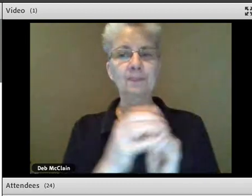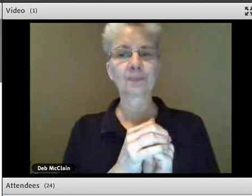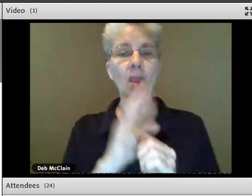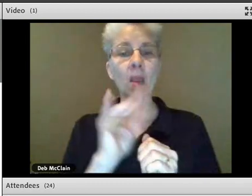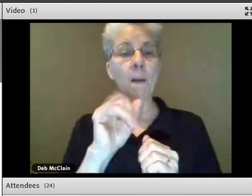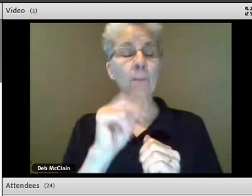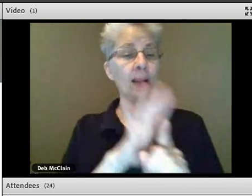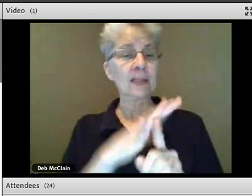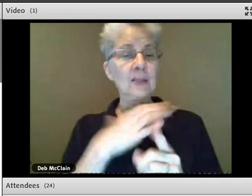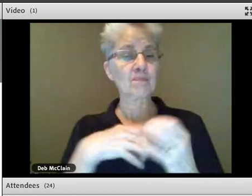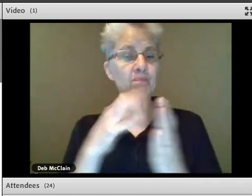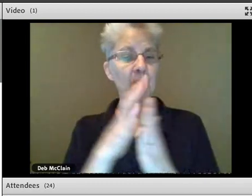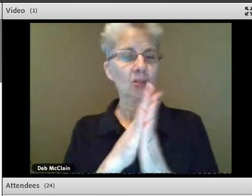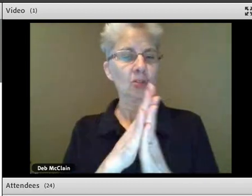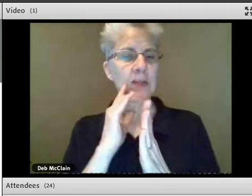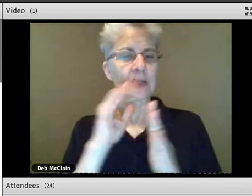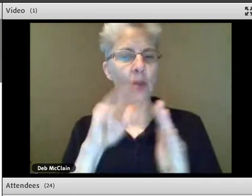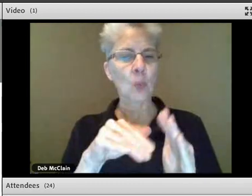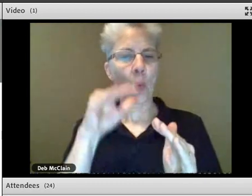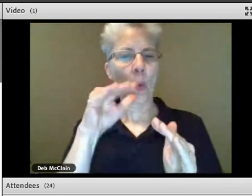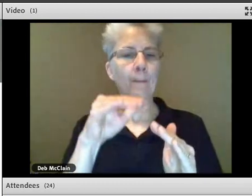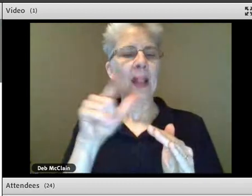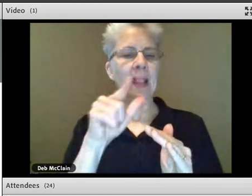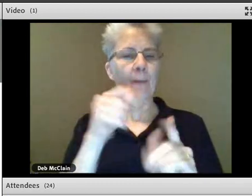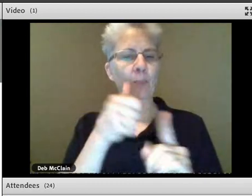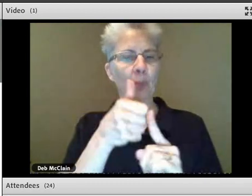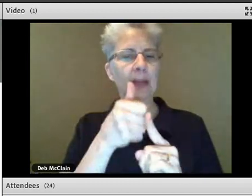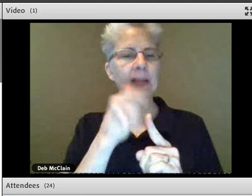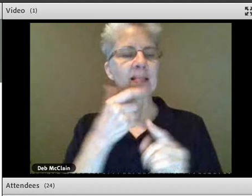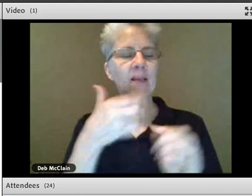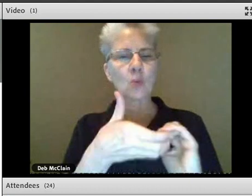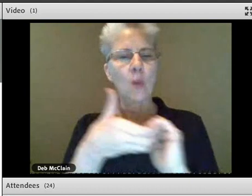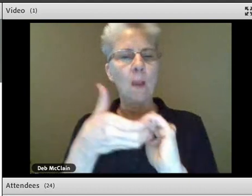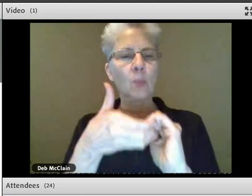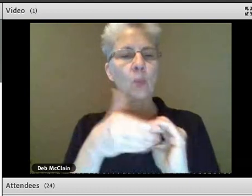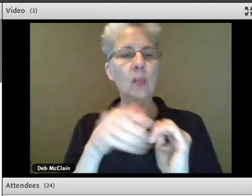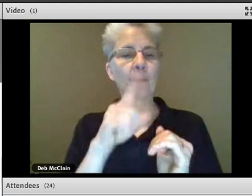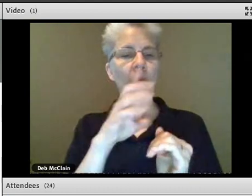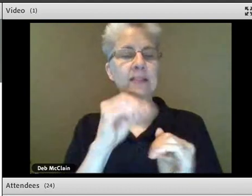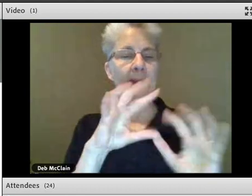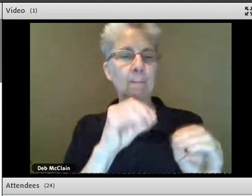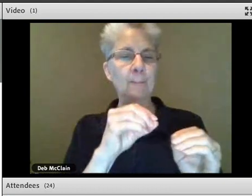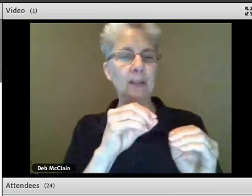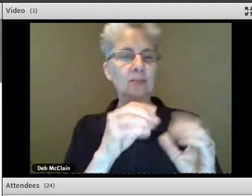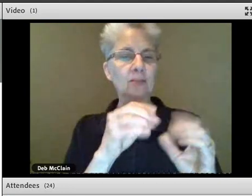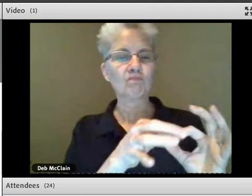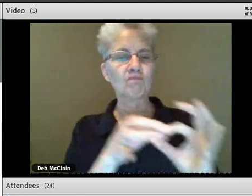Brian's passion stems from growing up in libraries and loves collaborating with both libraries and companies.